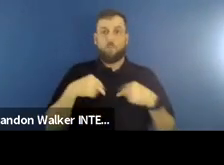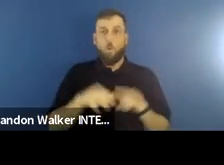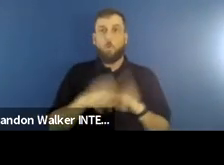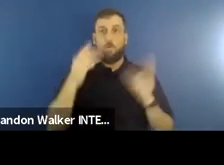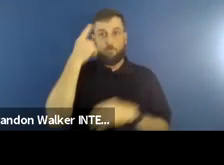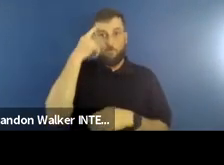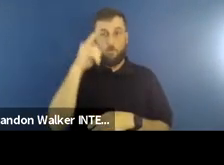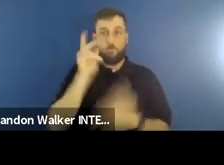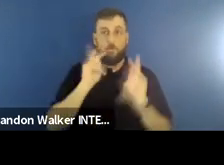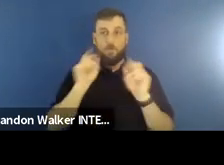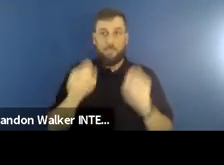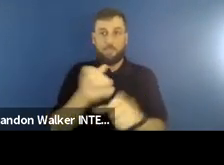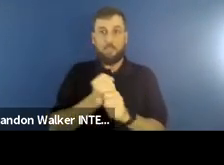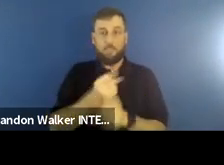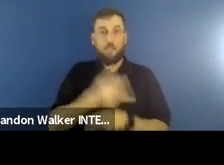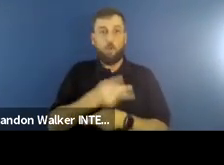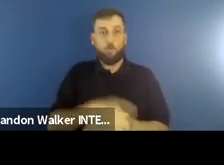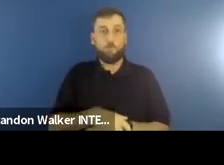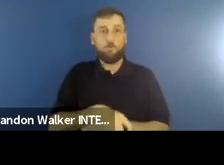care.